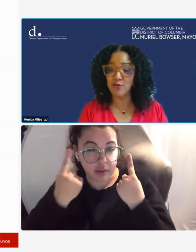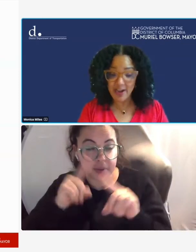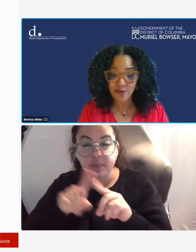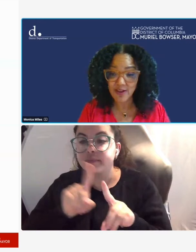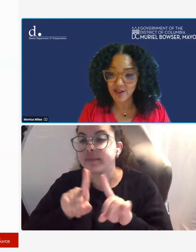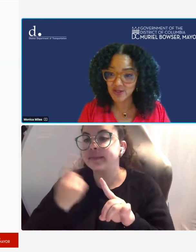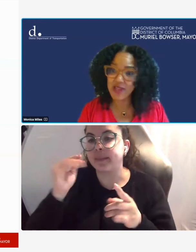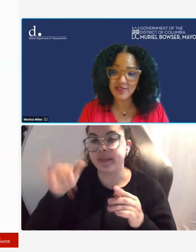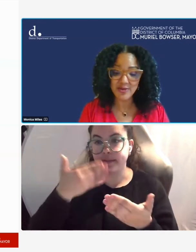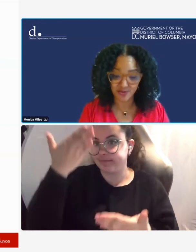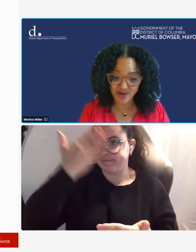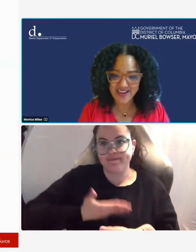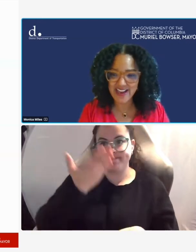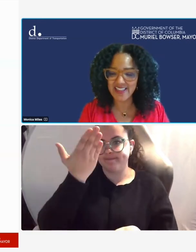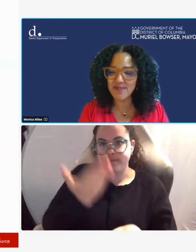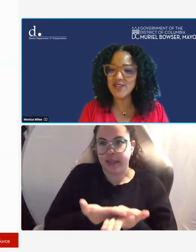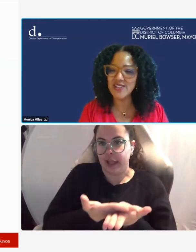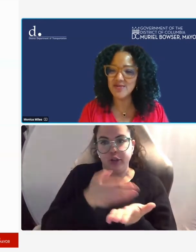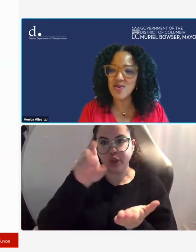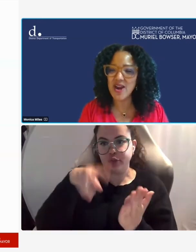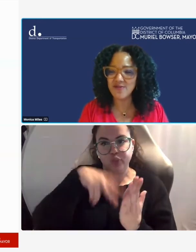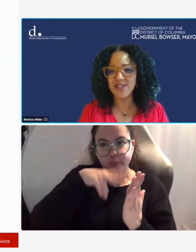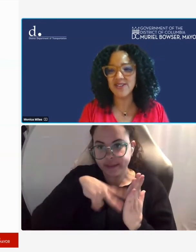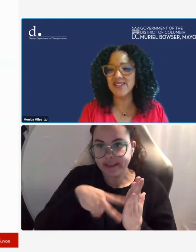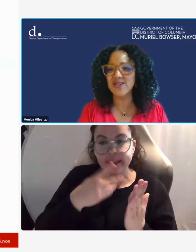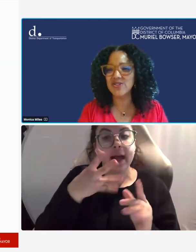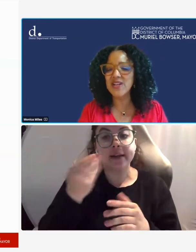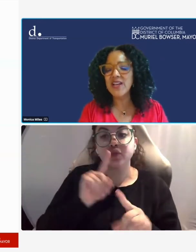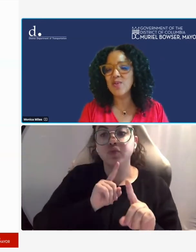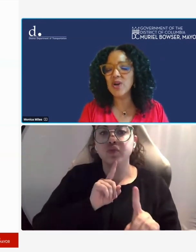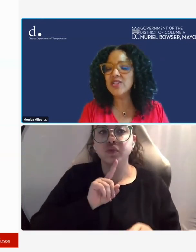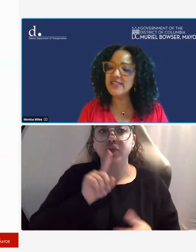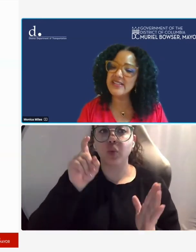of us all we have to do is read and because it's a required footnote disclosure and once we see that